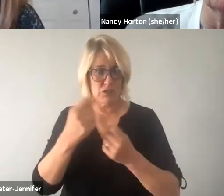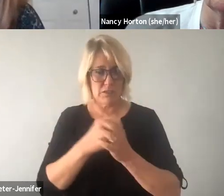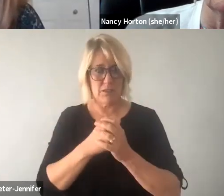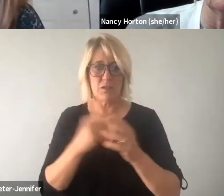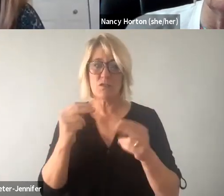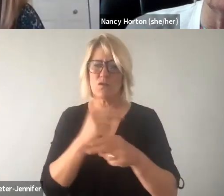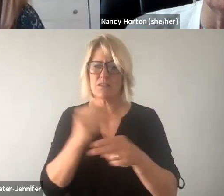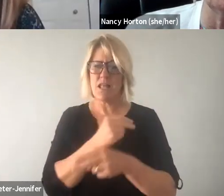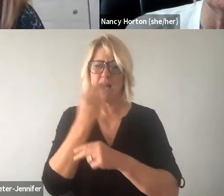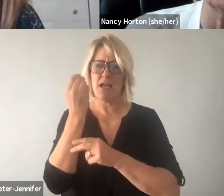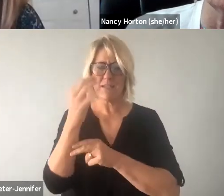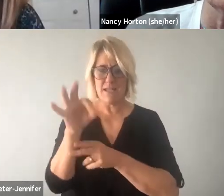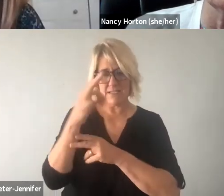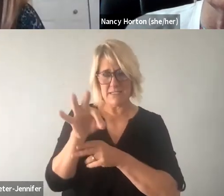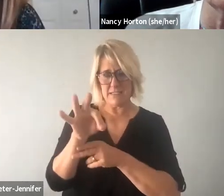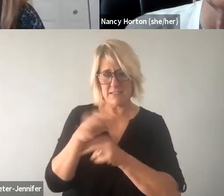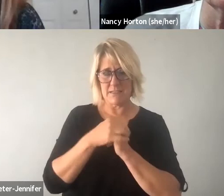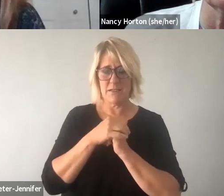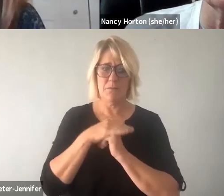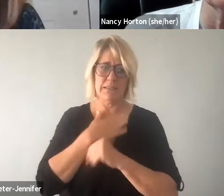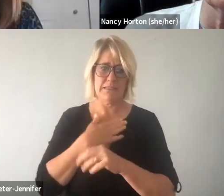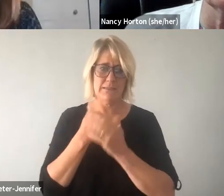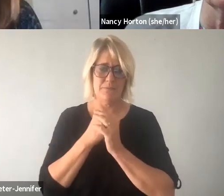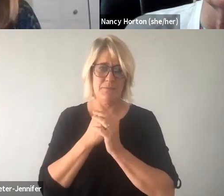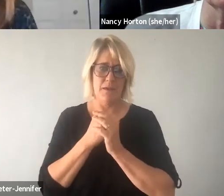haven't been looking, but I know Robin is going to see if we have any